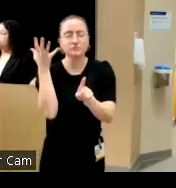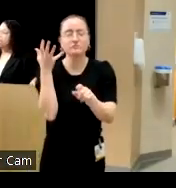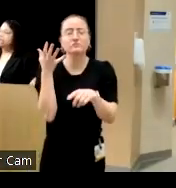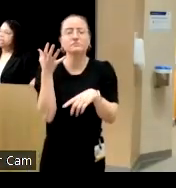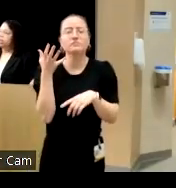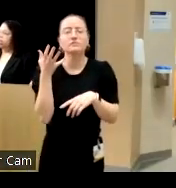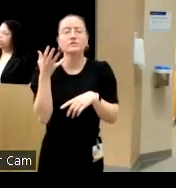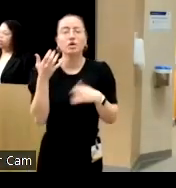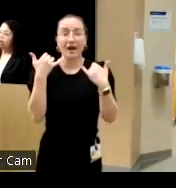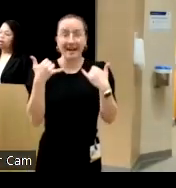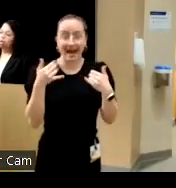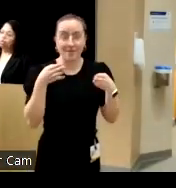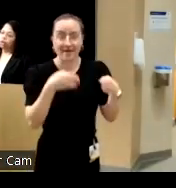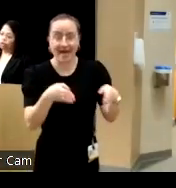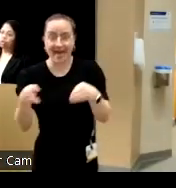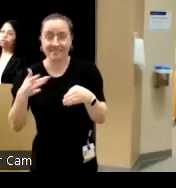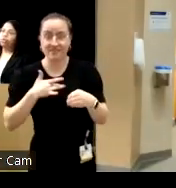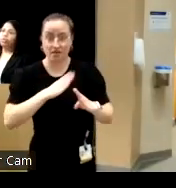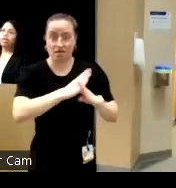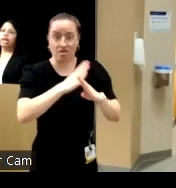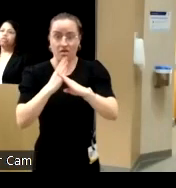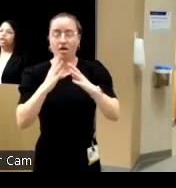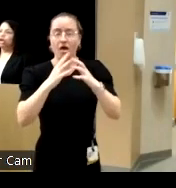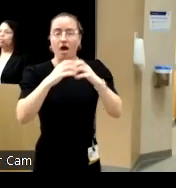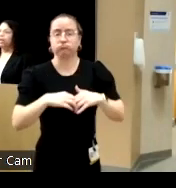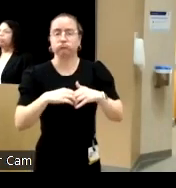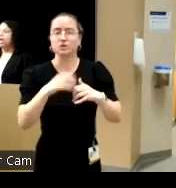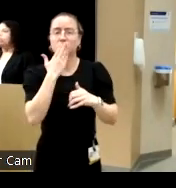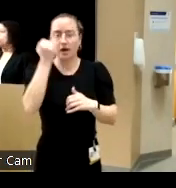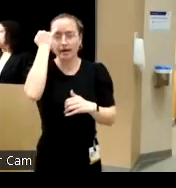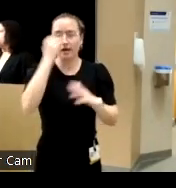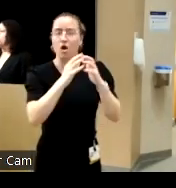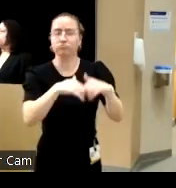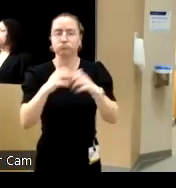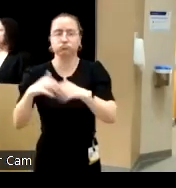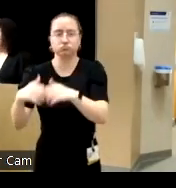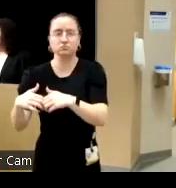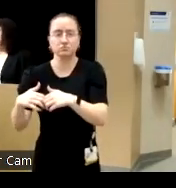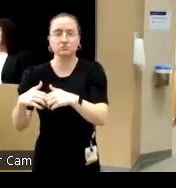pathways that occur for girls who engage in law breaking Behavior the presumption